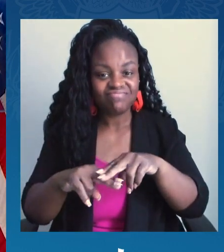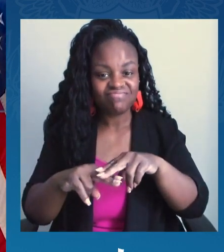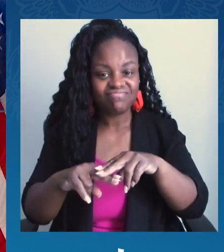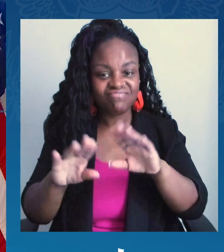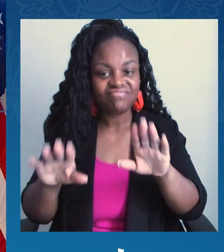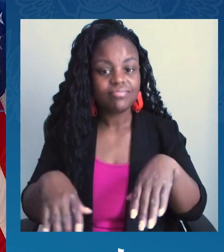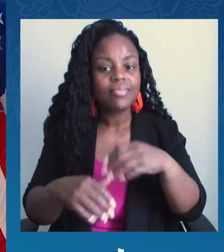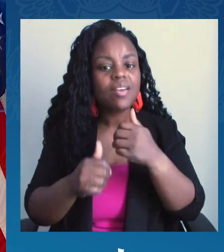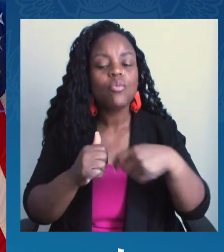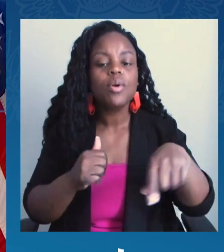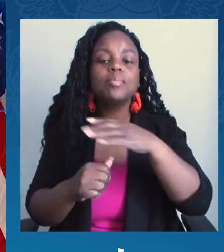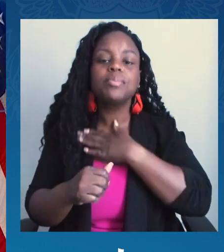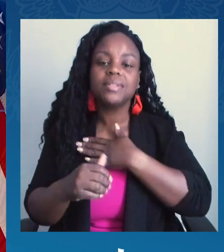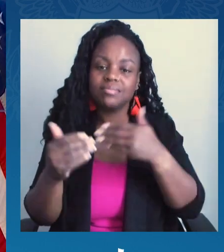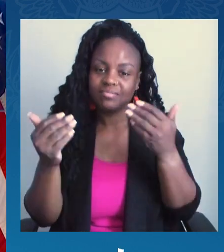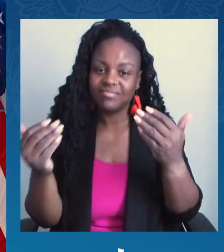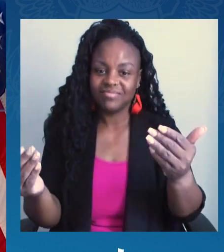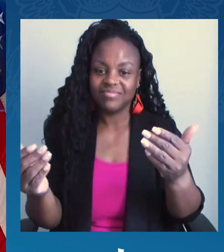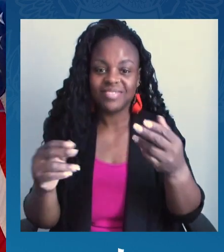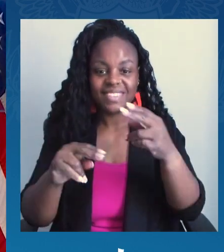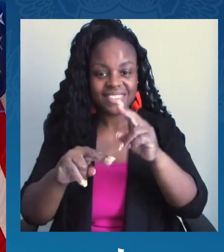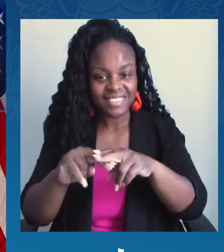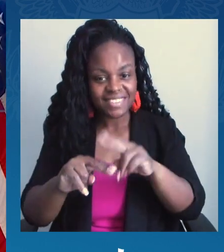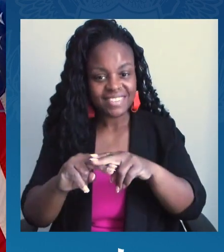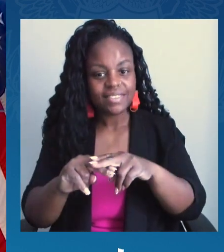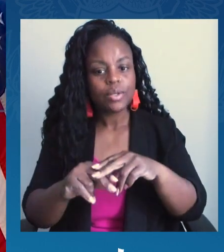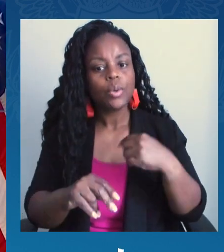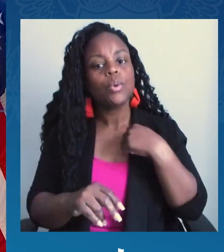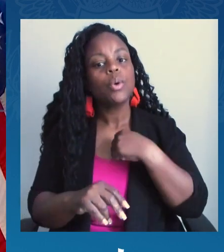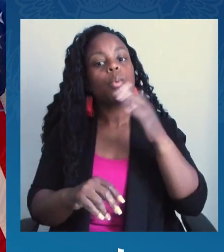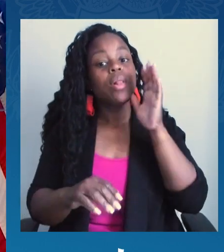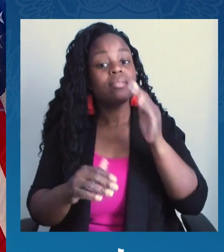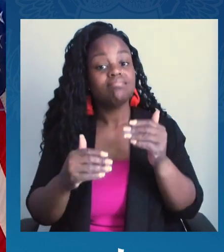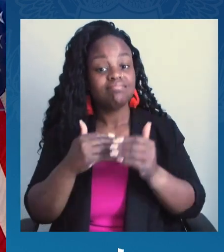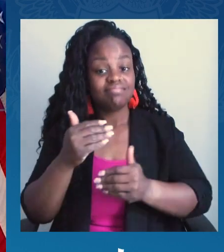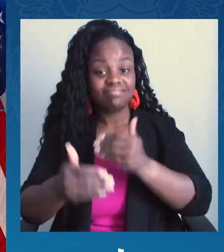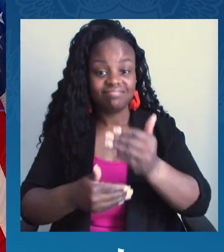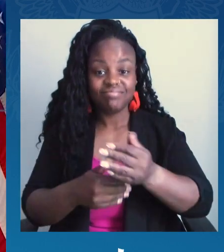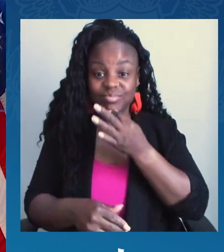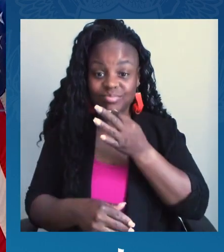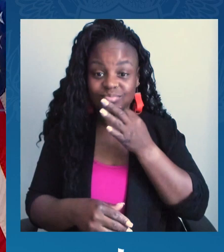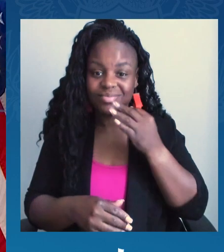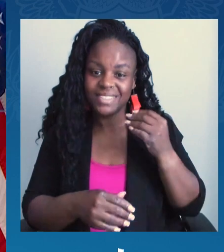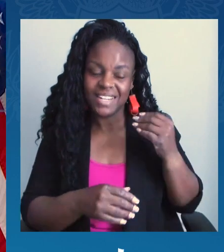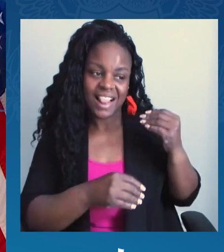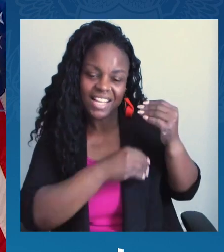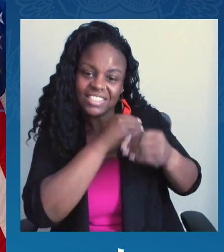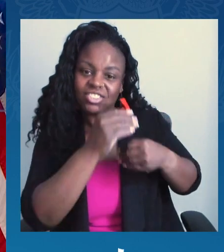as we prepare for the beginning of the Legacy Leadership Awards luncheon. Are you excited?